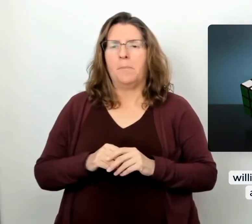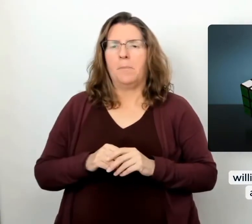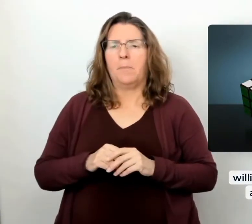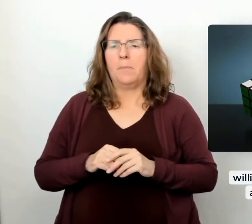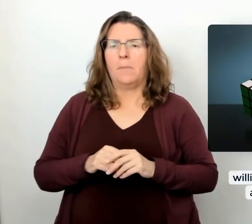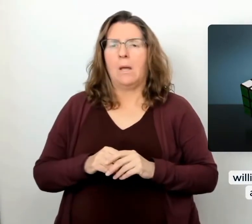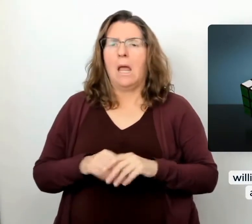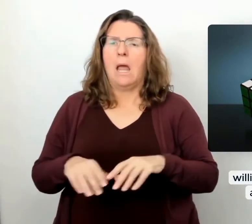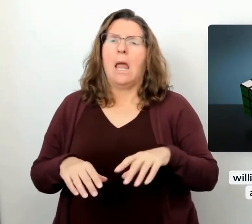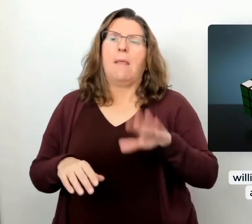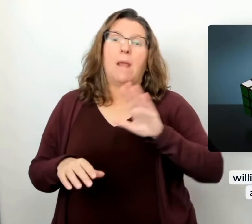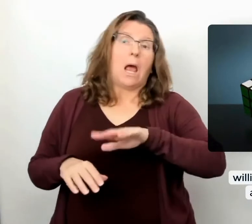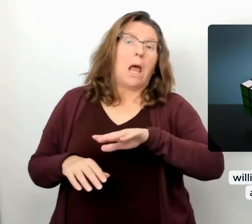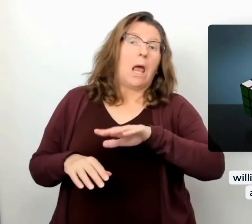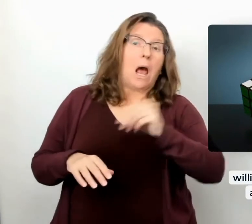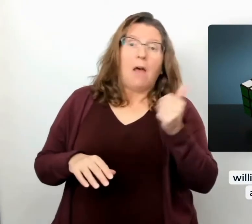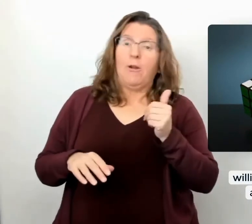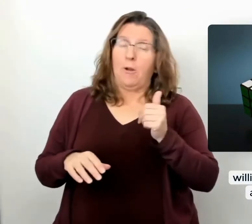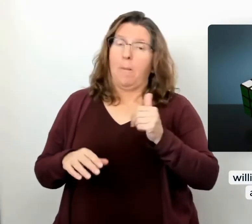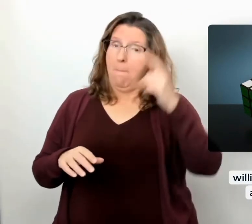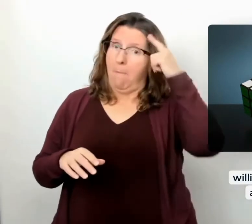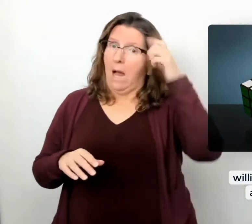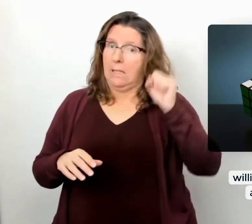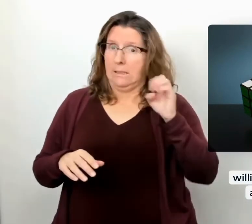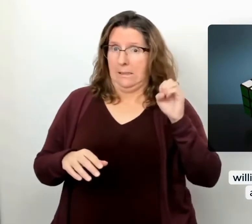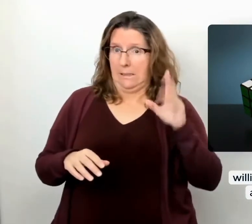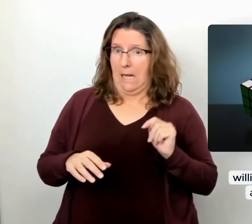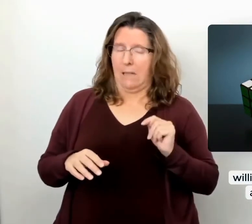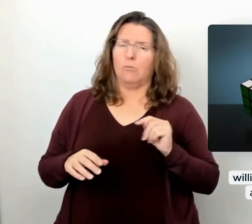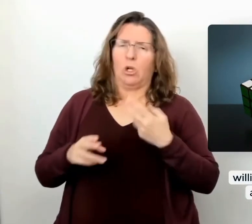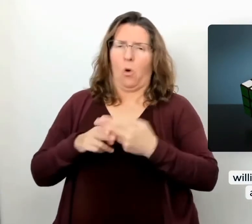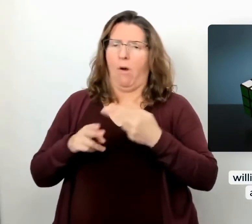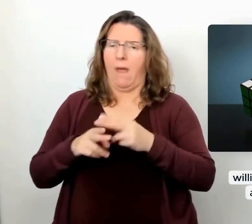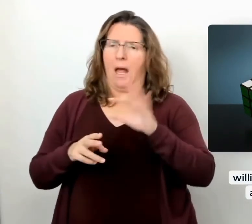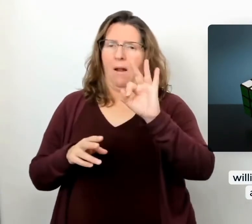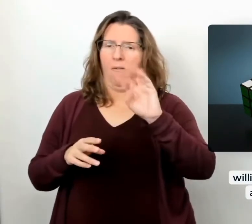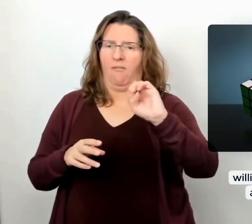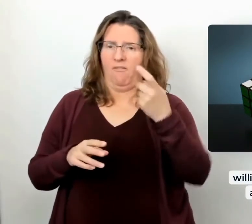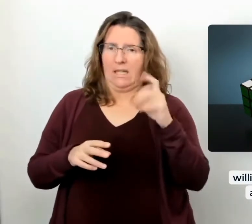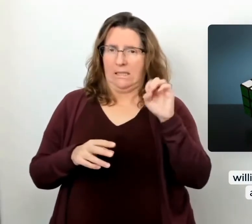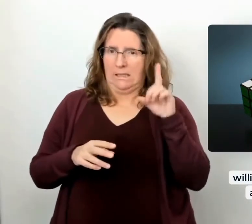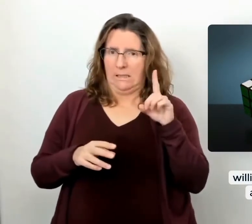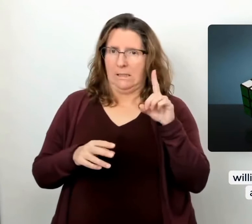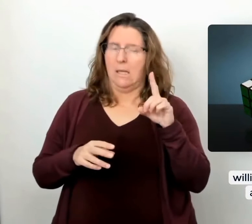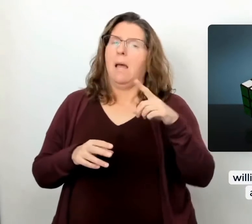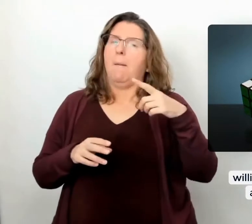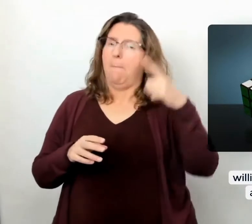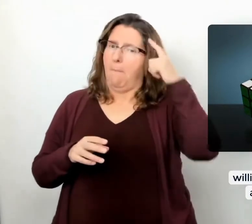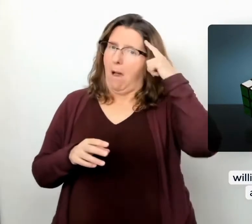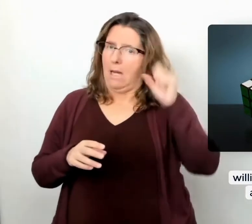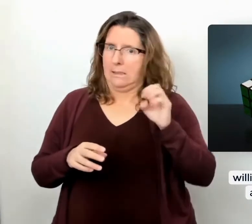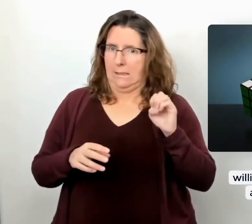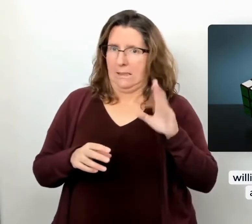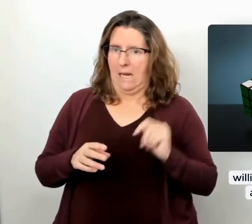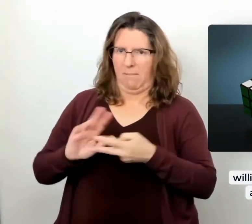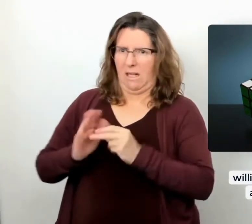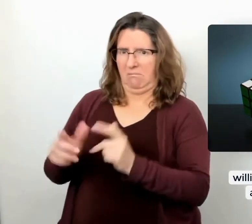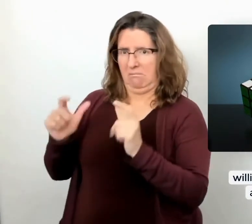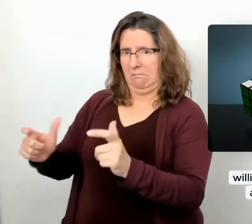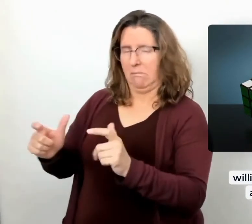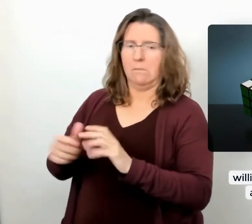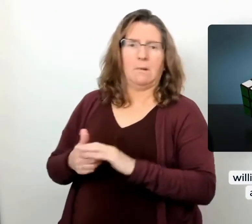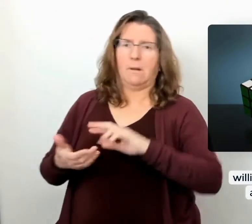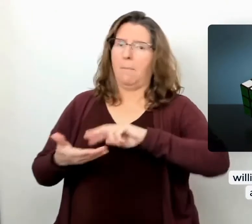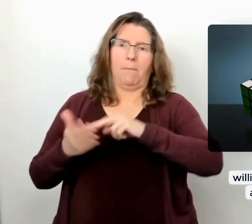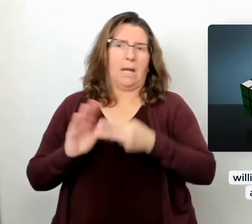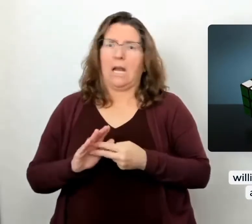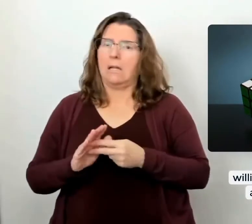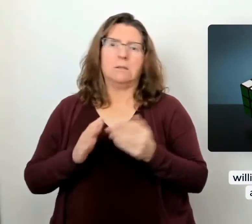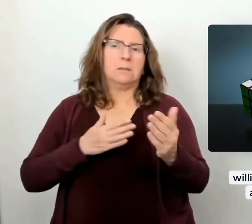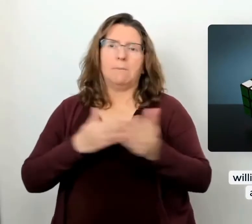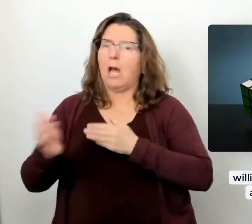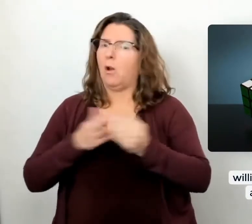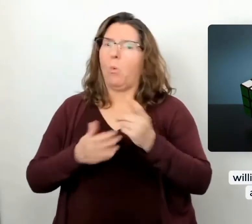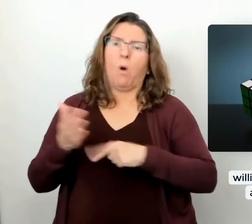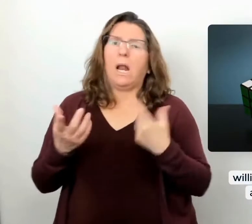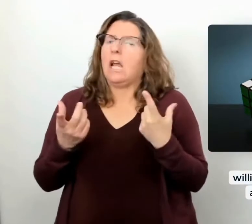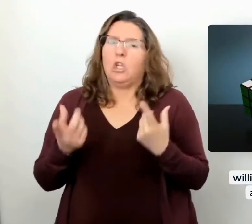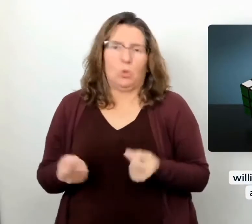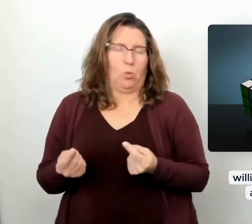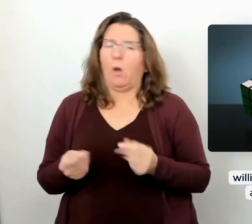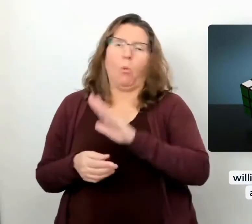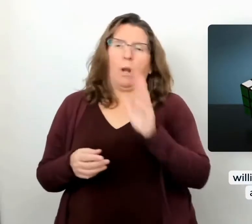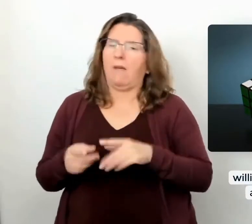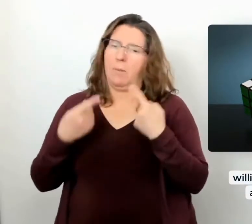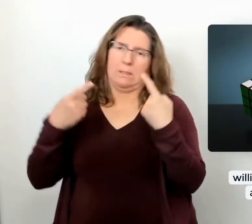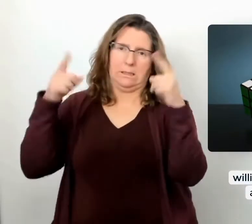In contrast, the fixed mindset believes that growth is not possible, success is not possible,